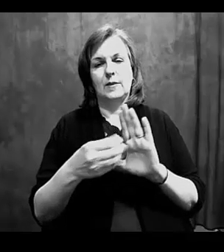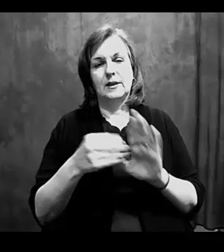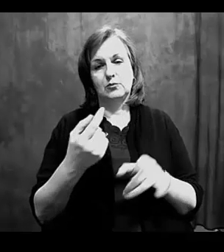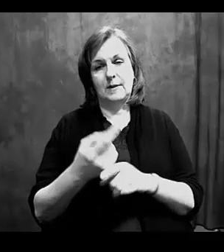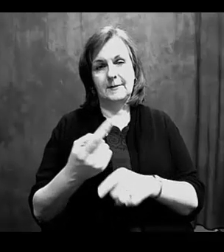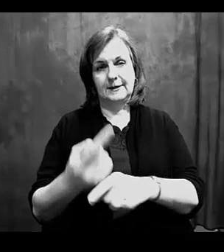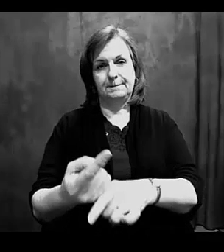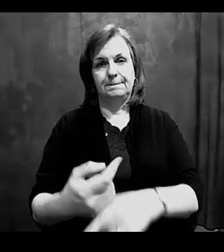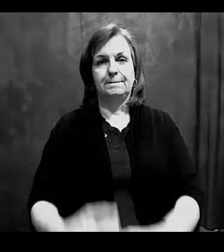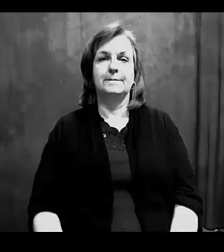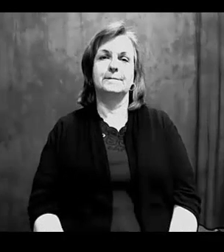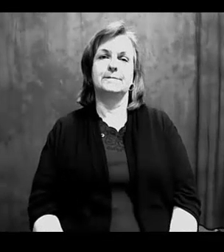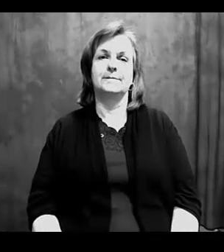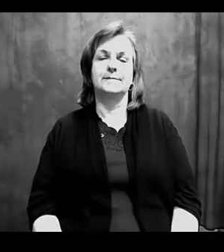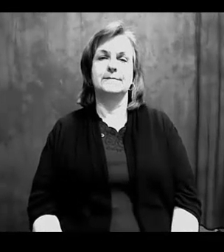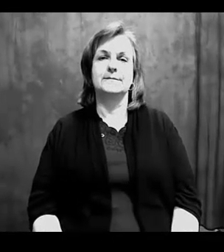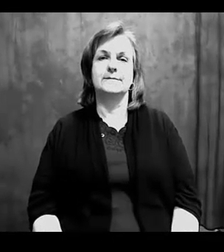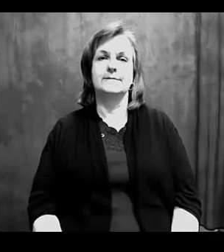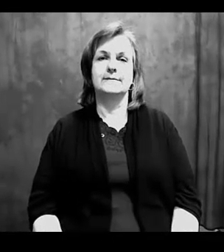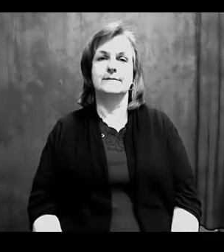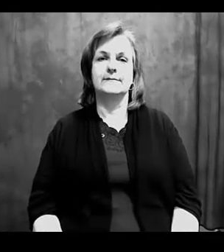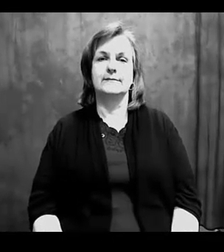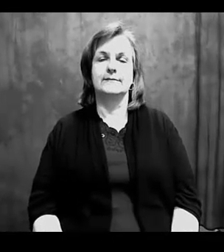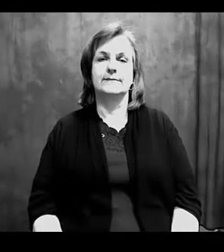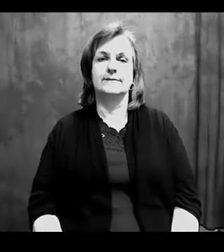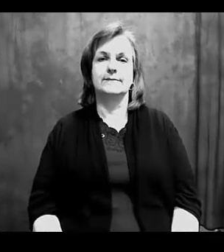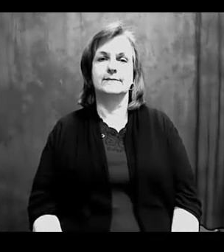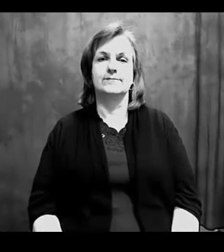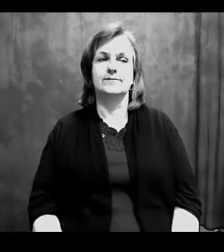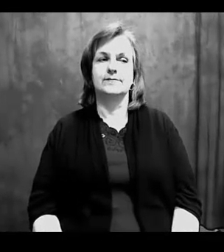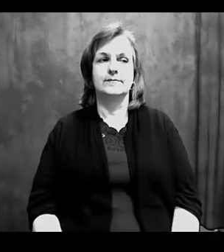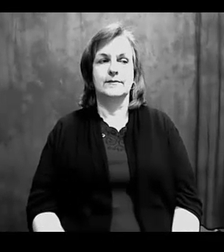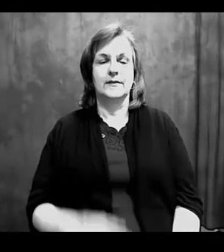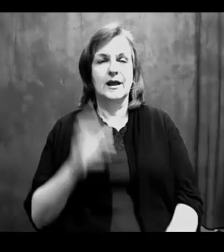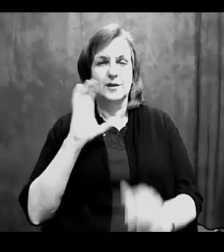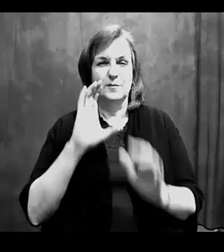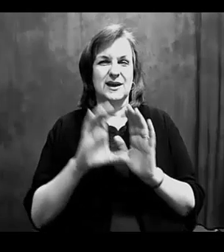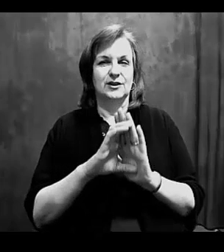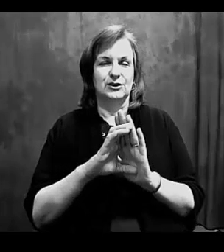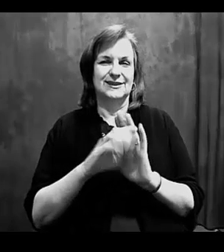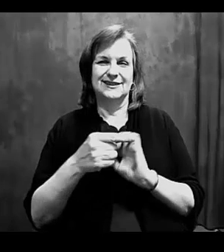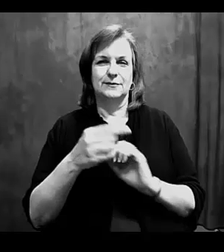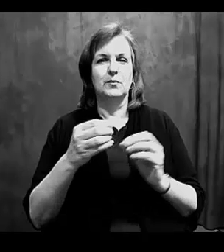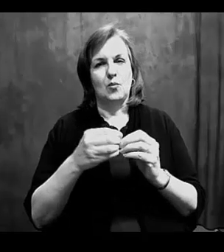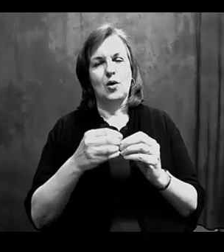the way we've done the semiconservative replication